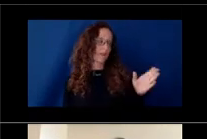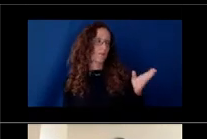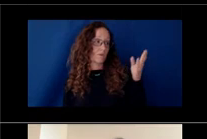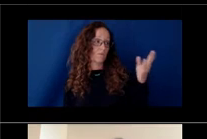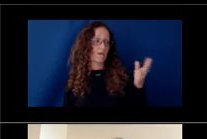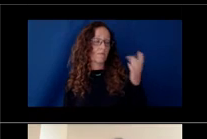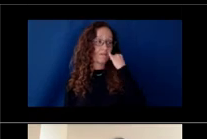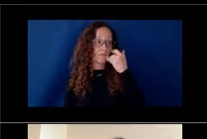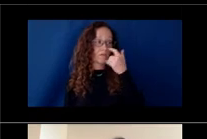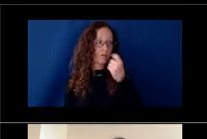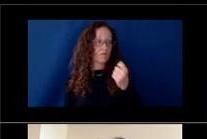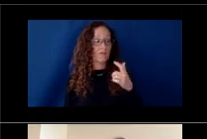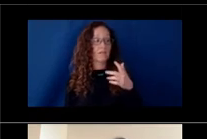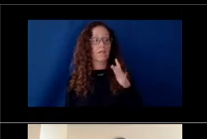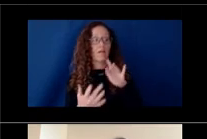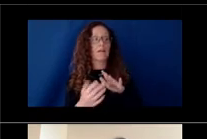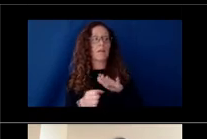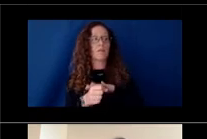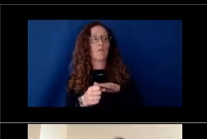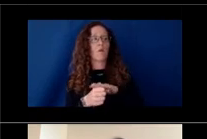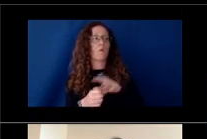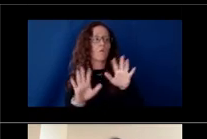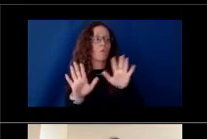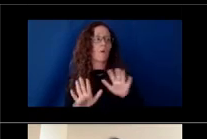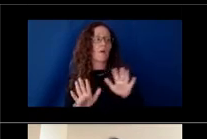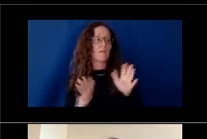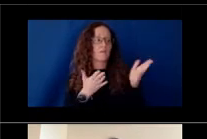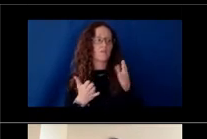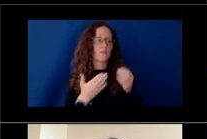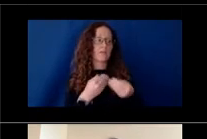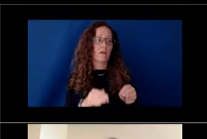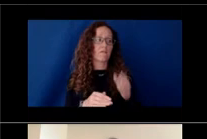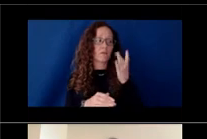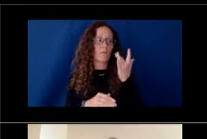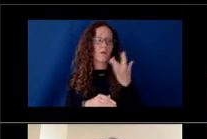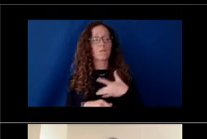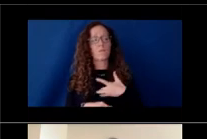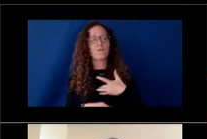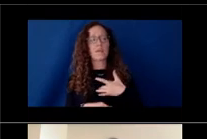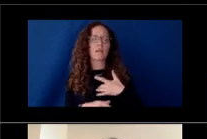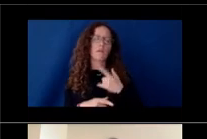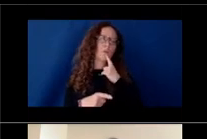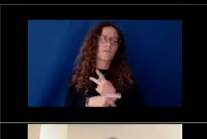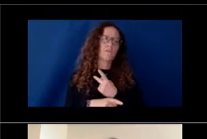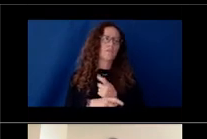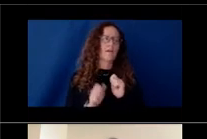Service office. We feel at the threshold, that we're working on a way to make the threshold data